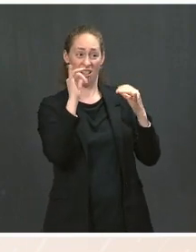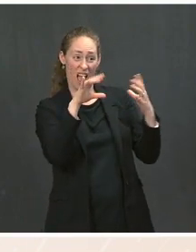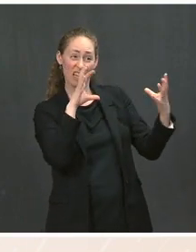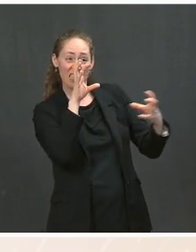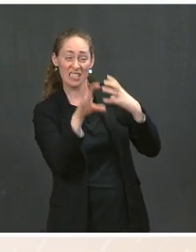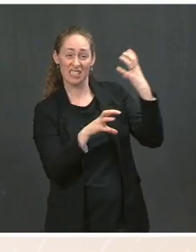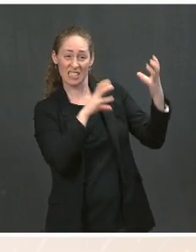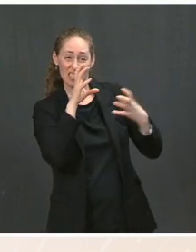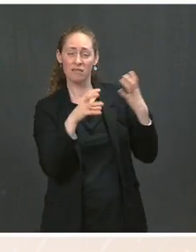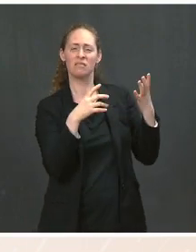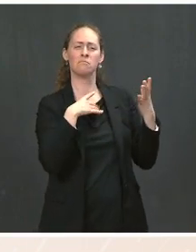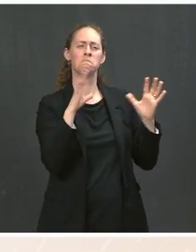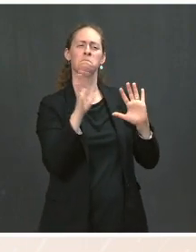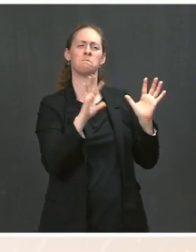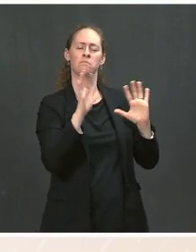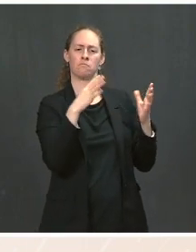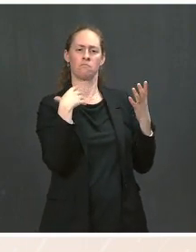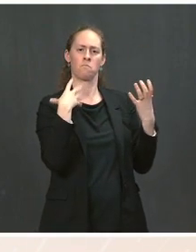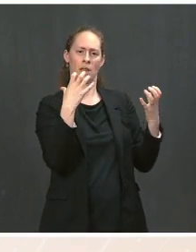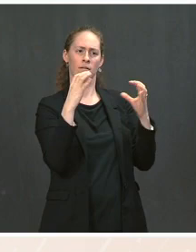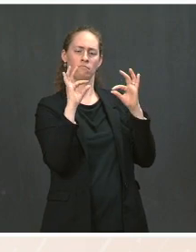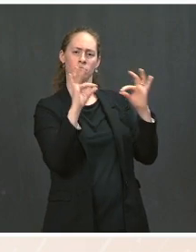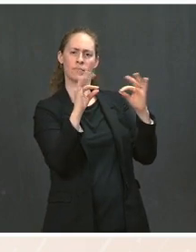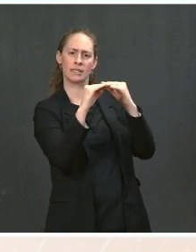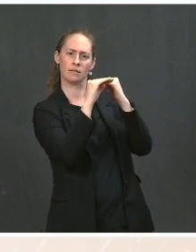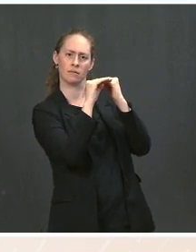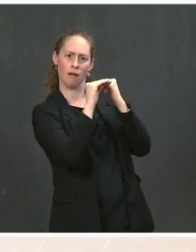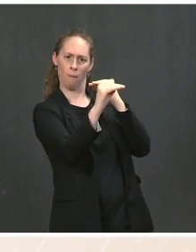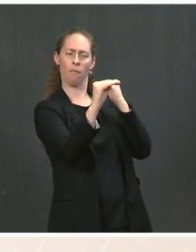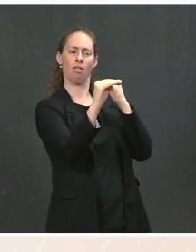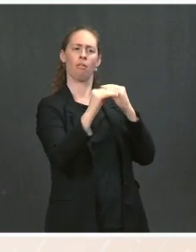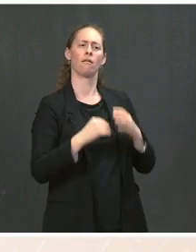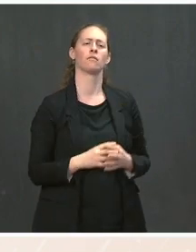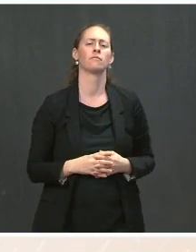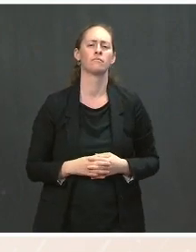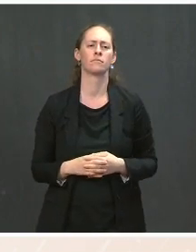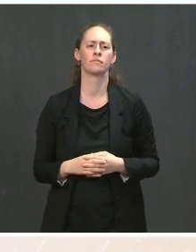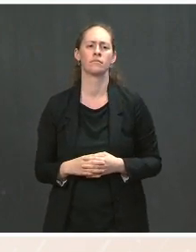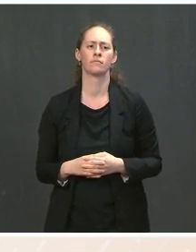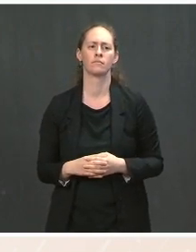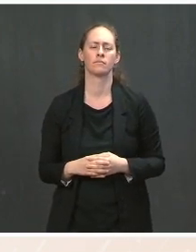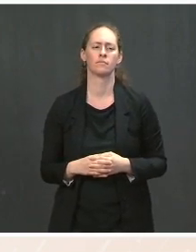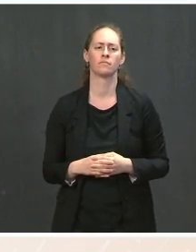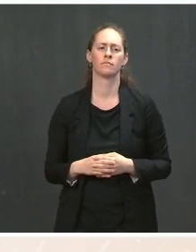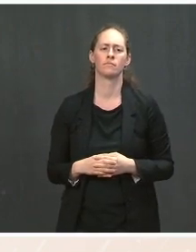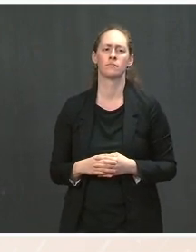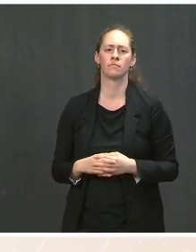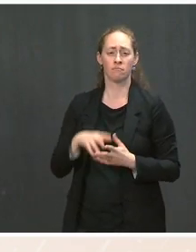and this administration. The Press: Is there something that the administration plans to do differently than all of the other administrations